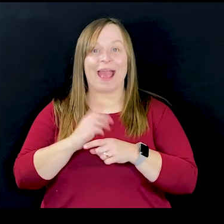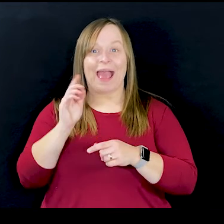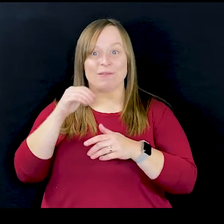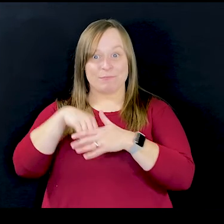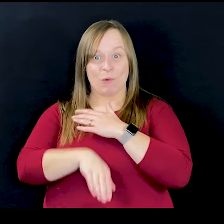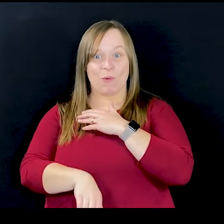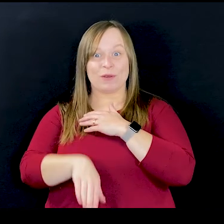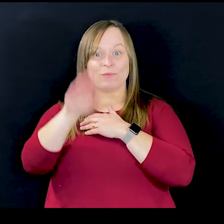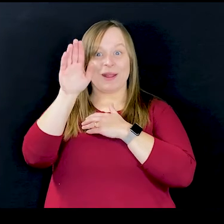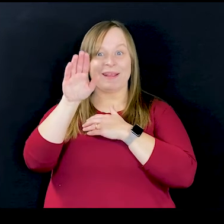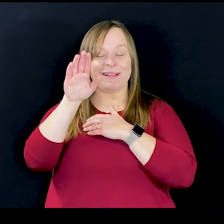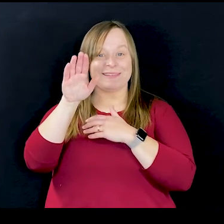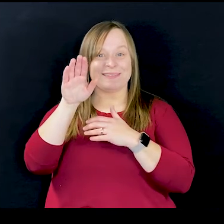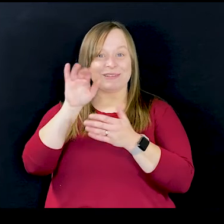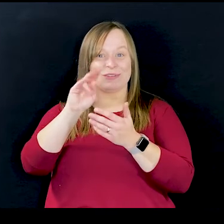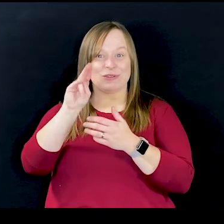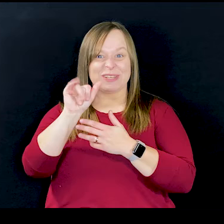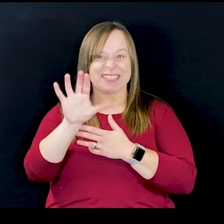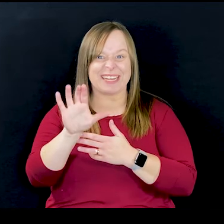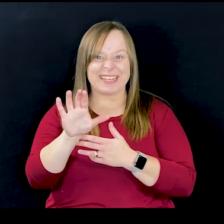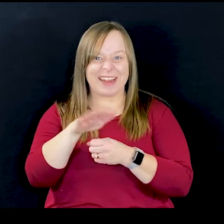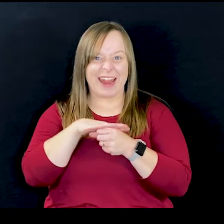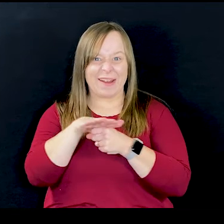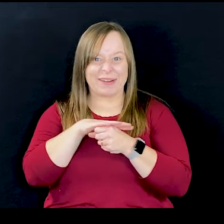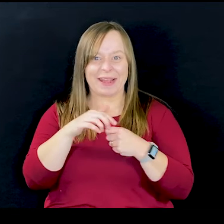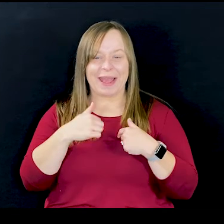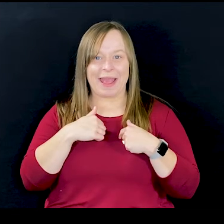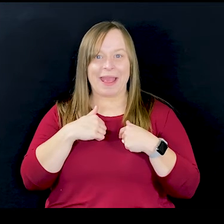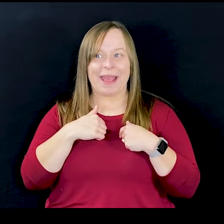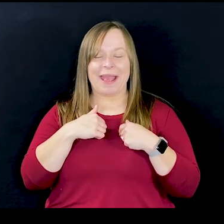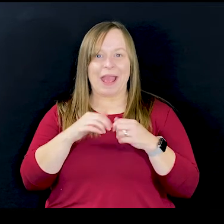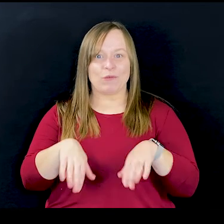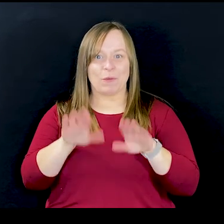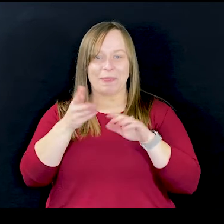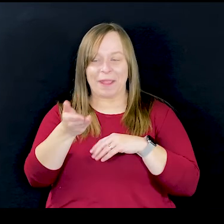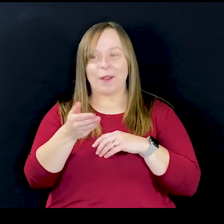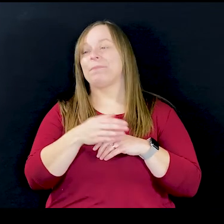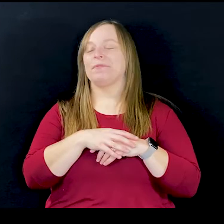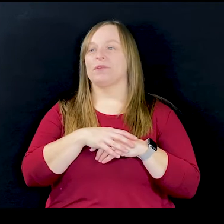So I was born downstate in the New York City area, and I grew up down there.